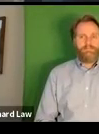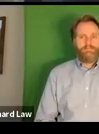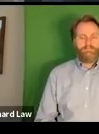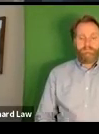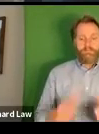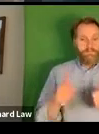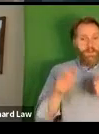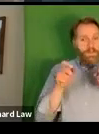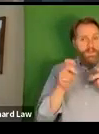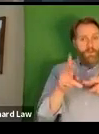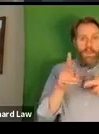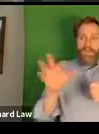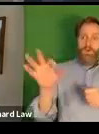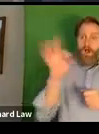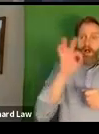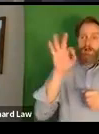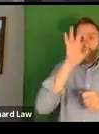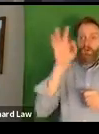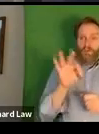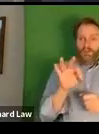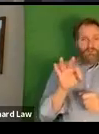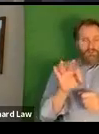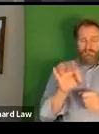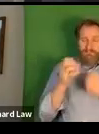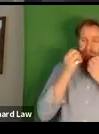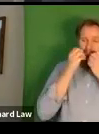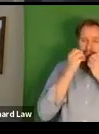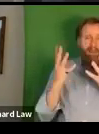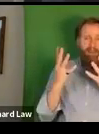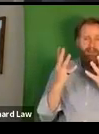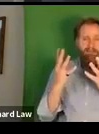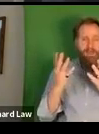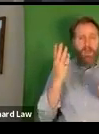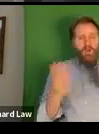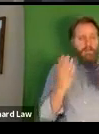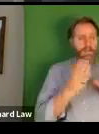Union couldn't put it better, brilliant question and nobody can justify it it's